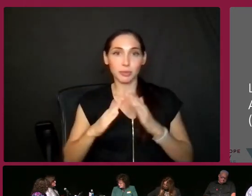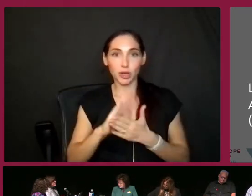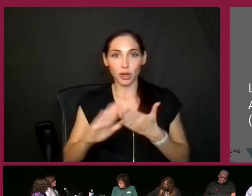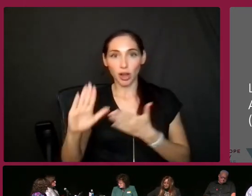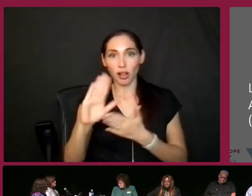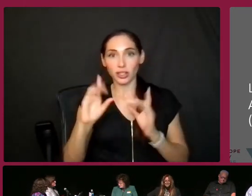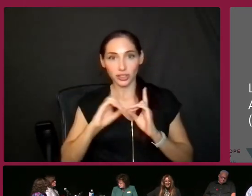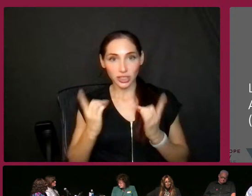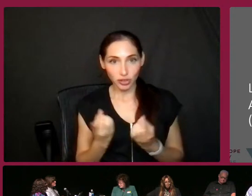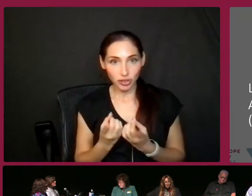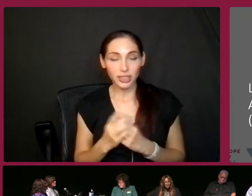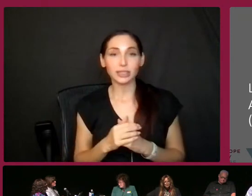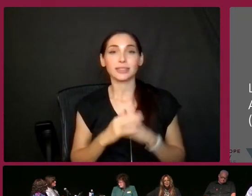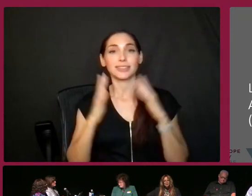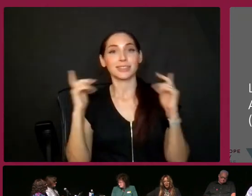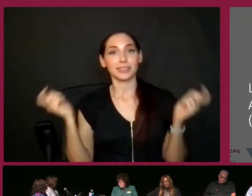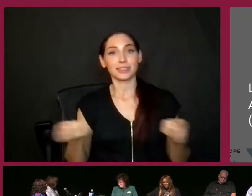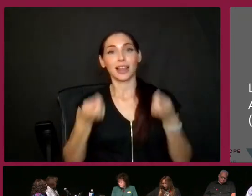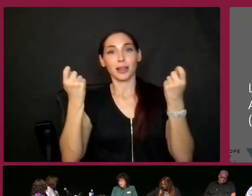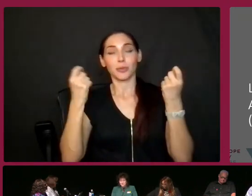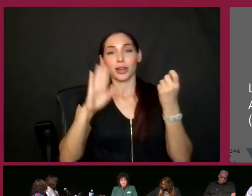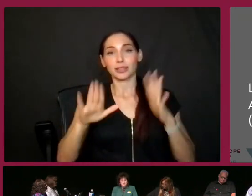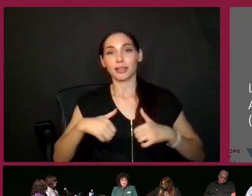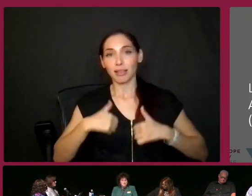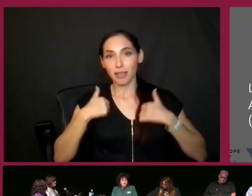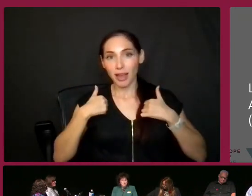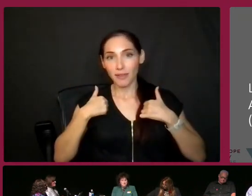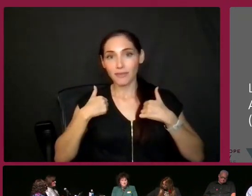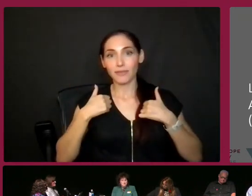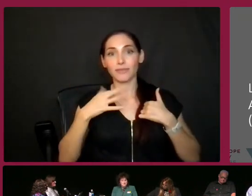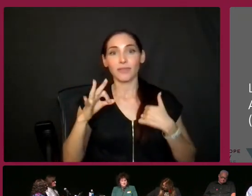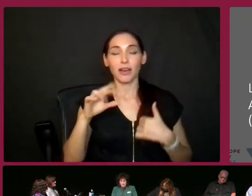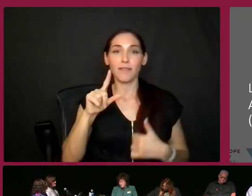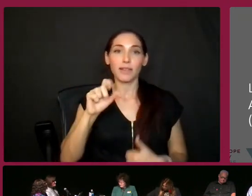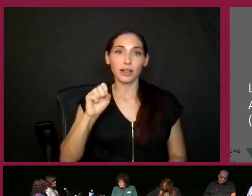celebrates the life of Lew Stults, recognizing